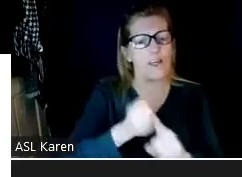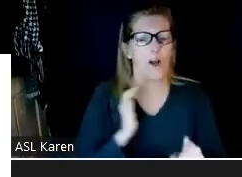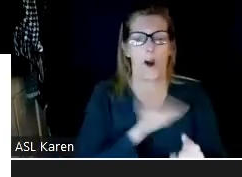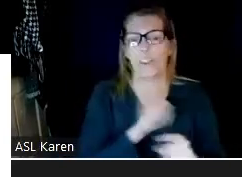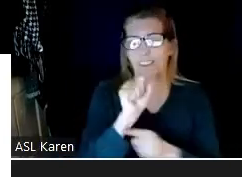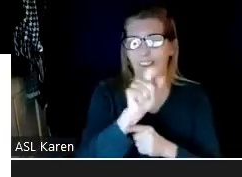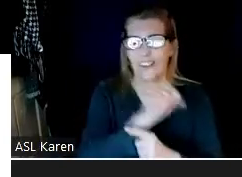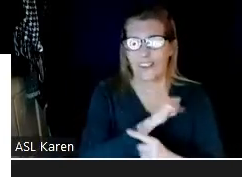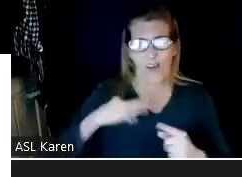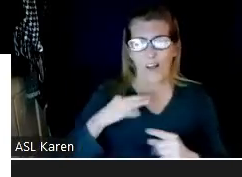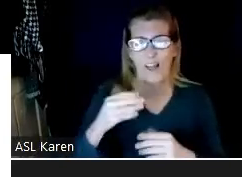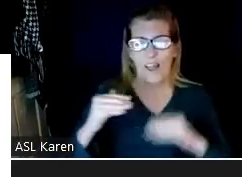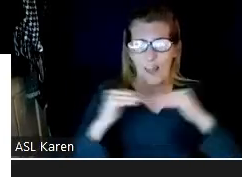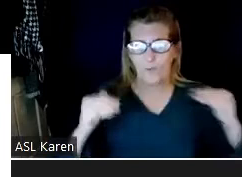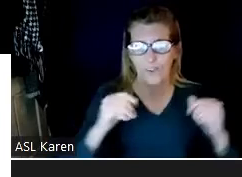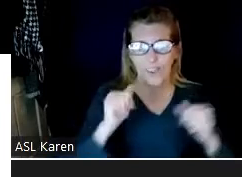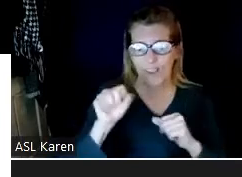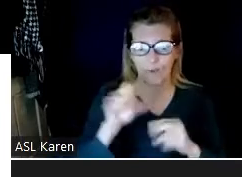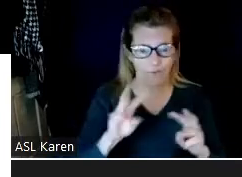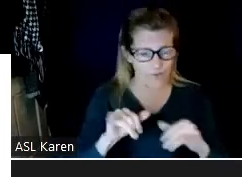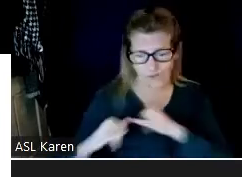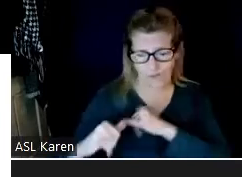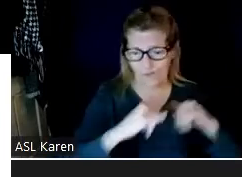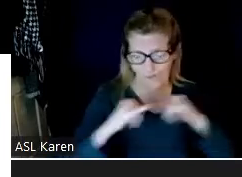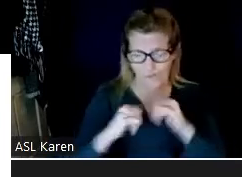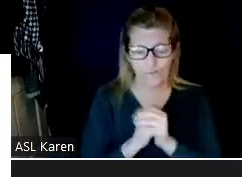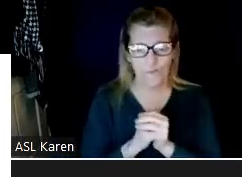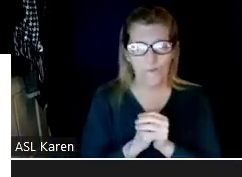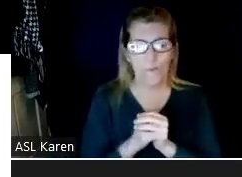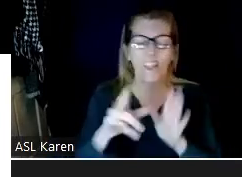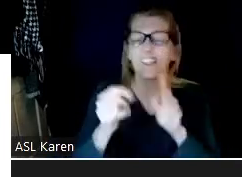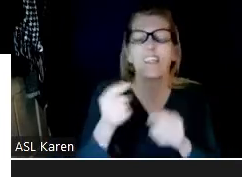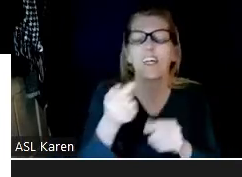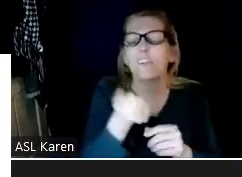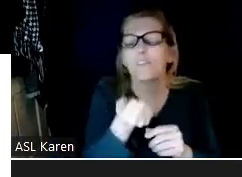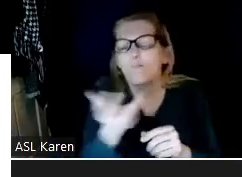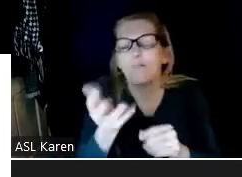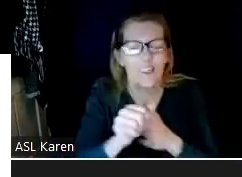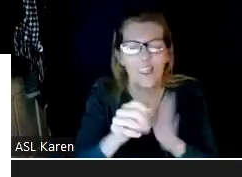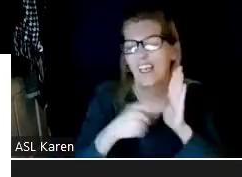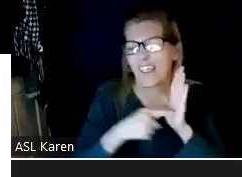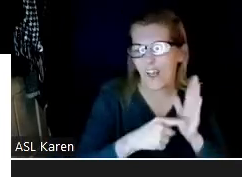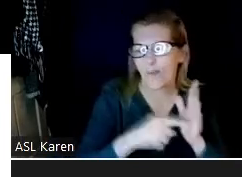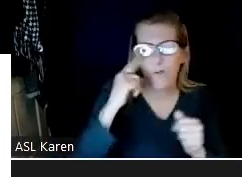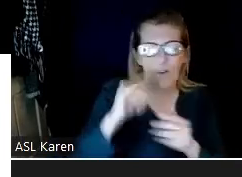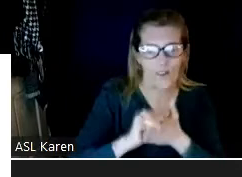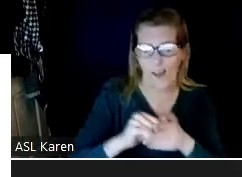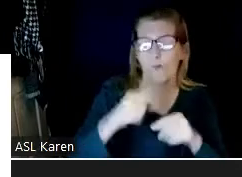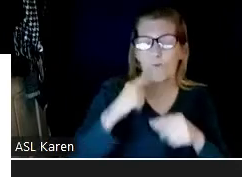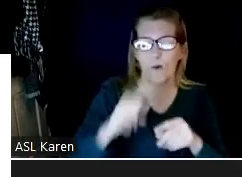15:06:32 Those are just a couple of examples. And all of those decisions that we will make will then be reflected in the budget that